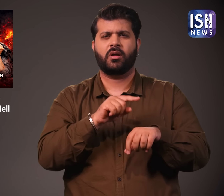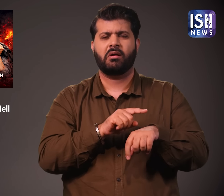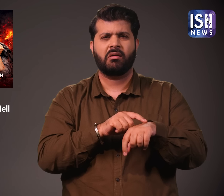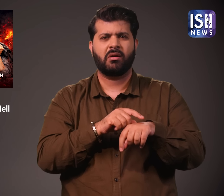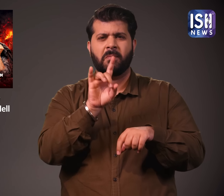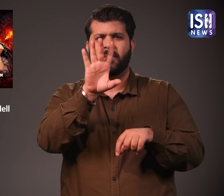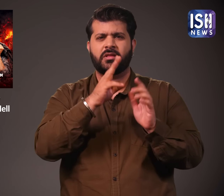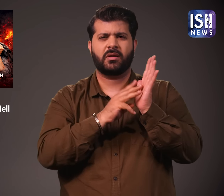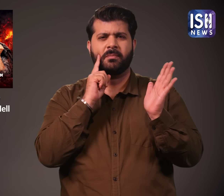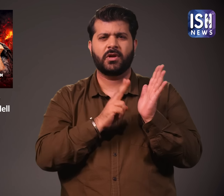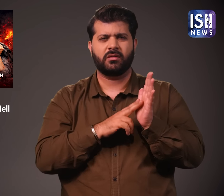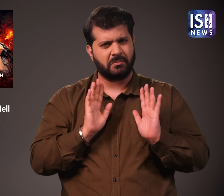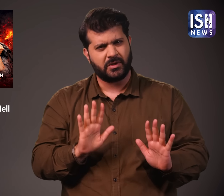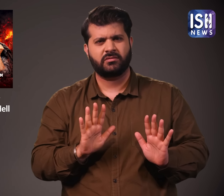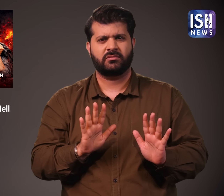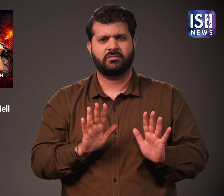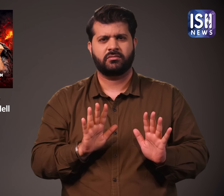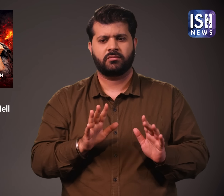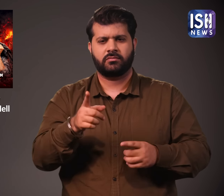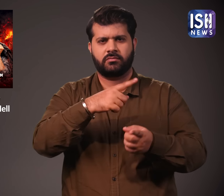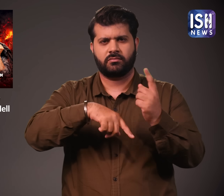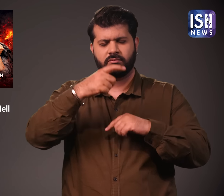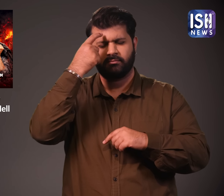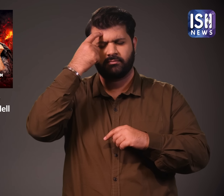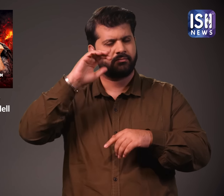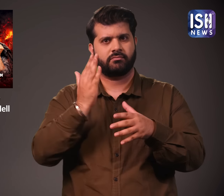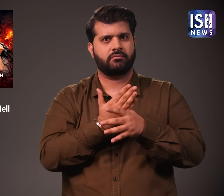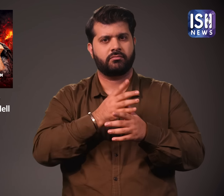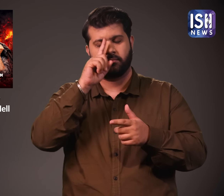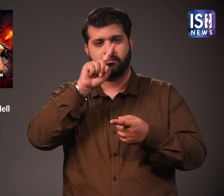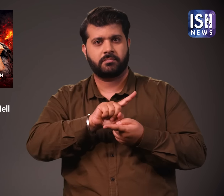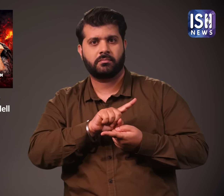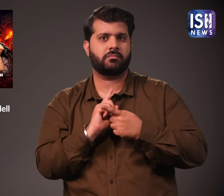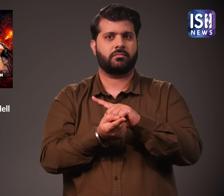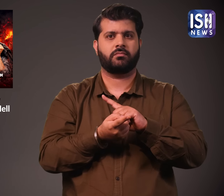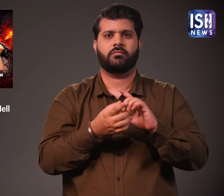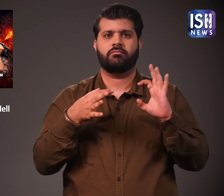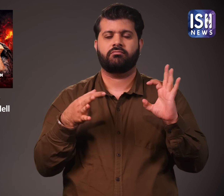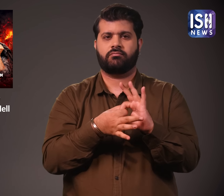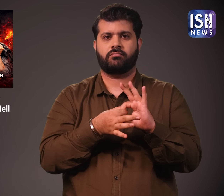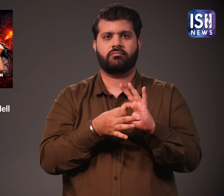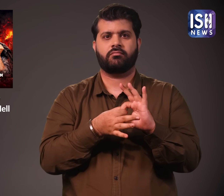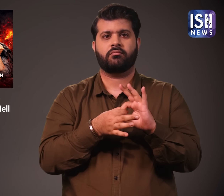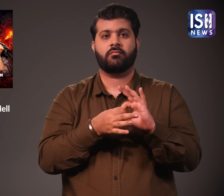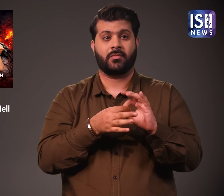Khamenei delivered a 15-minute sermon that deeply influenced the people who attended it.